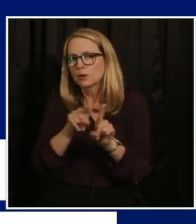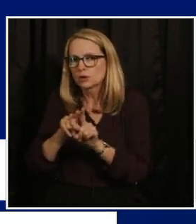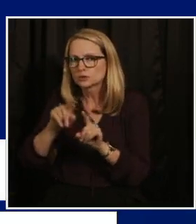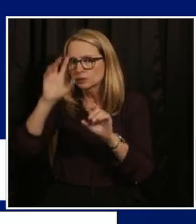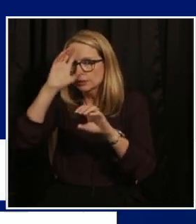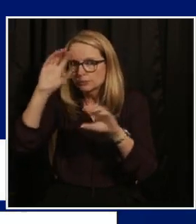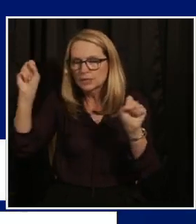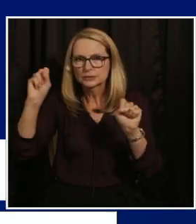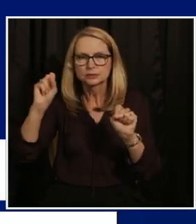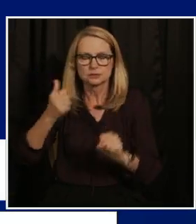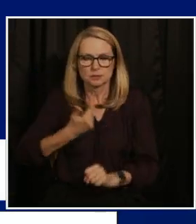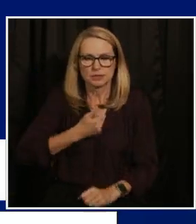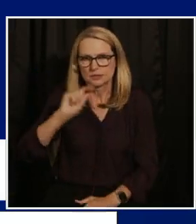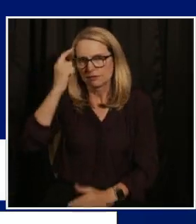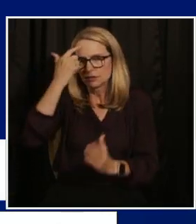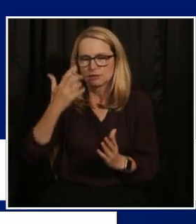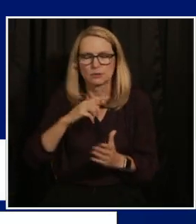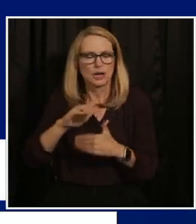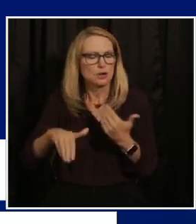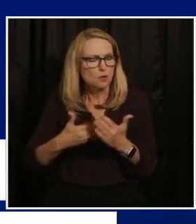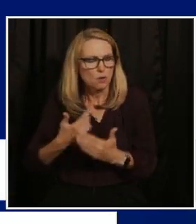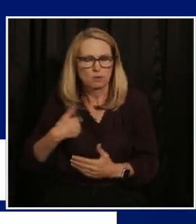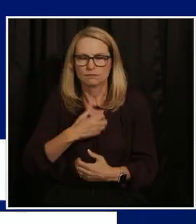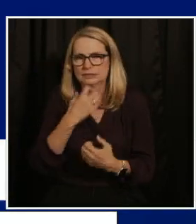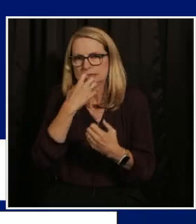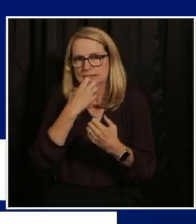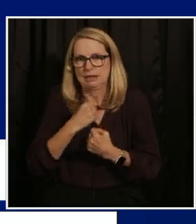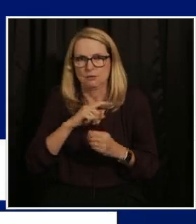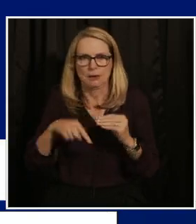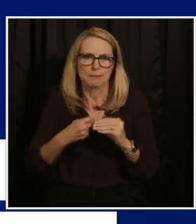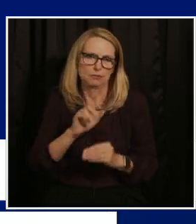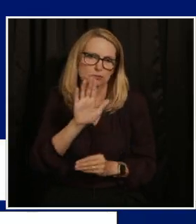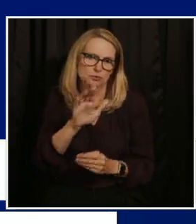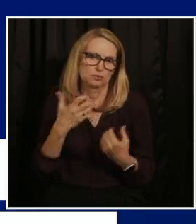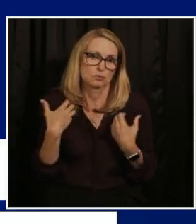about your health you care about your health more than anybody and that's why